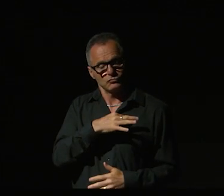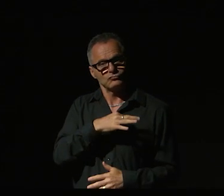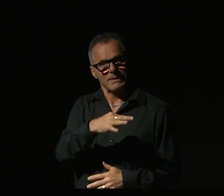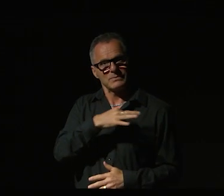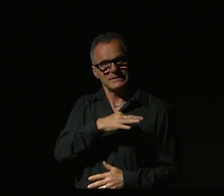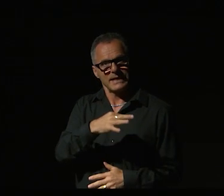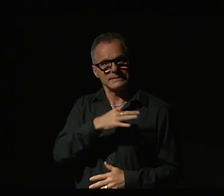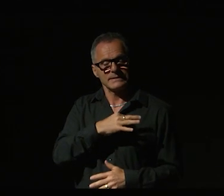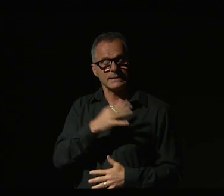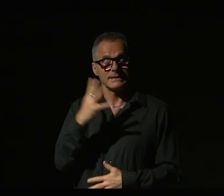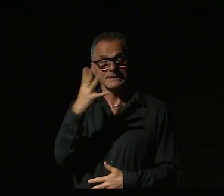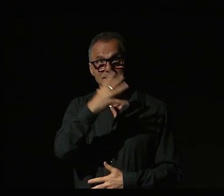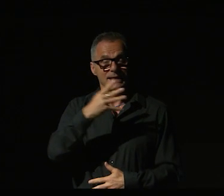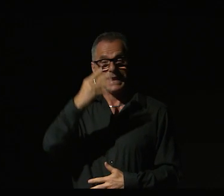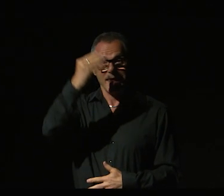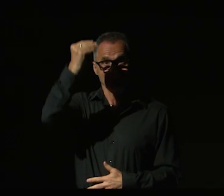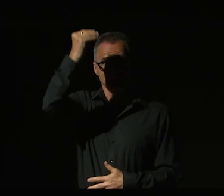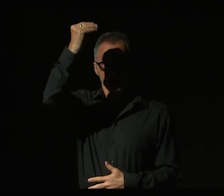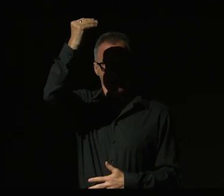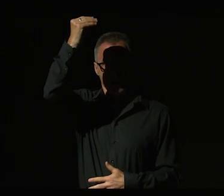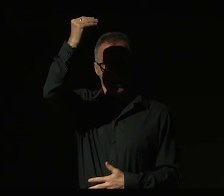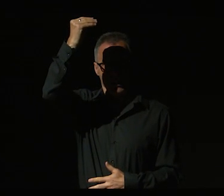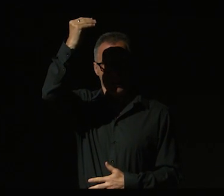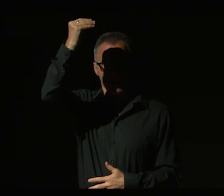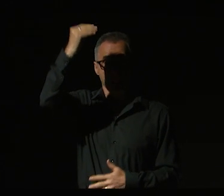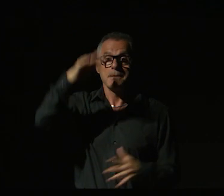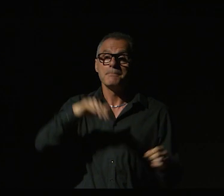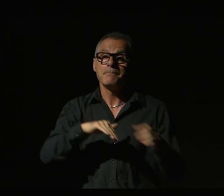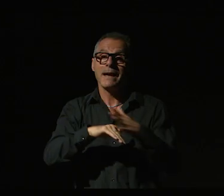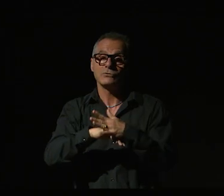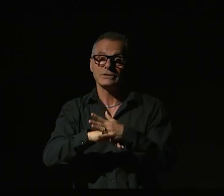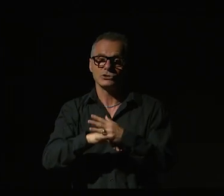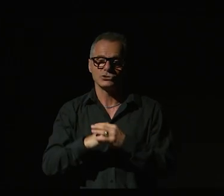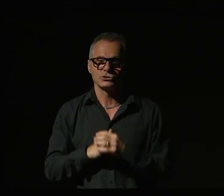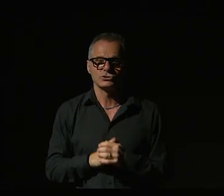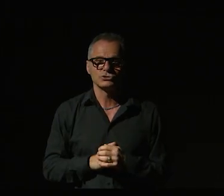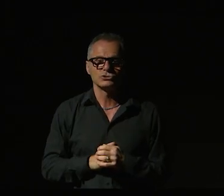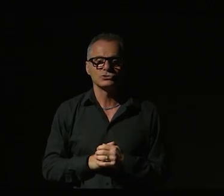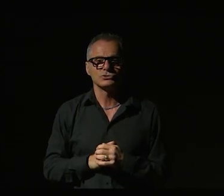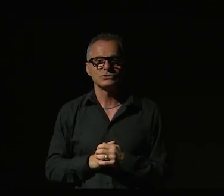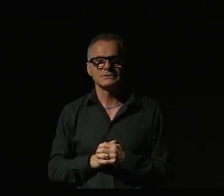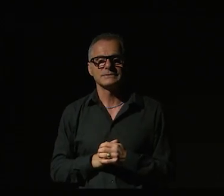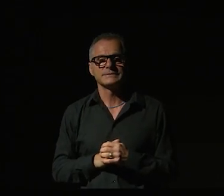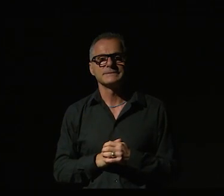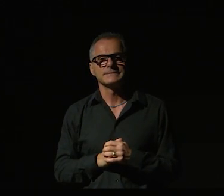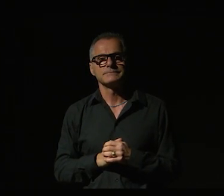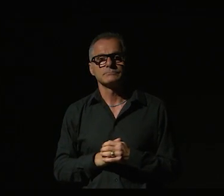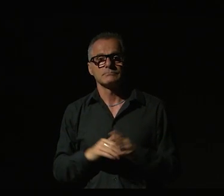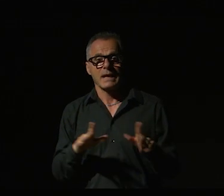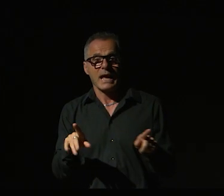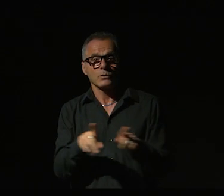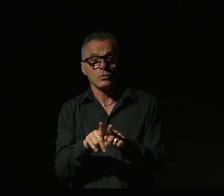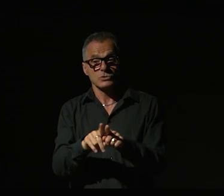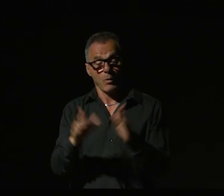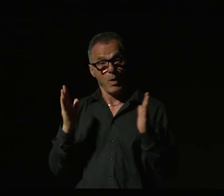the celestial marriage together with the cardinal virtues that we find along the walls,